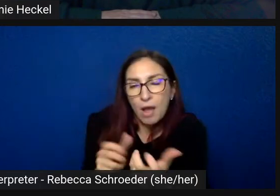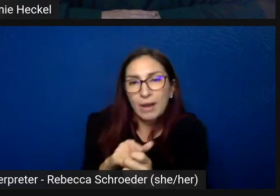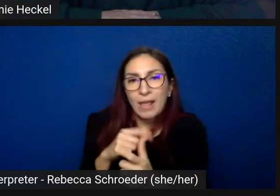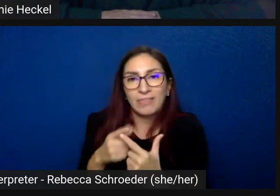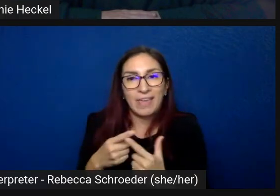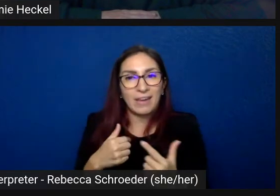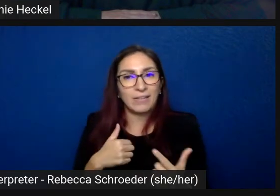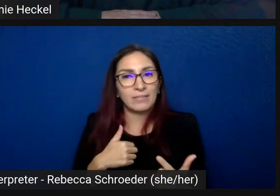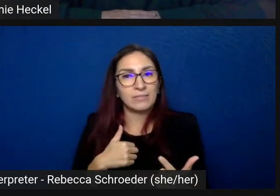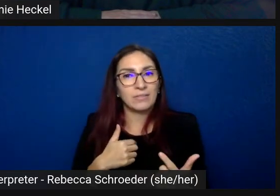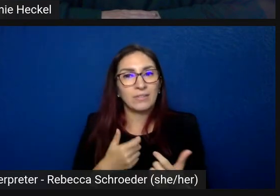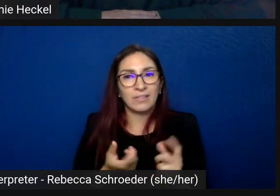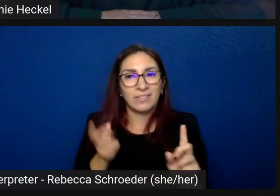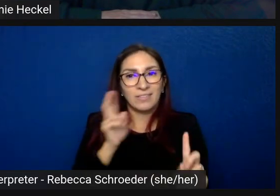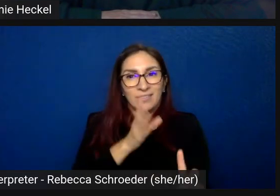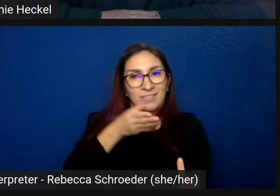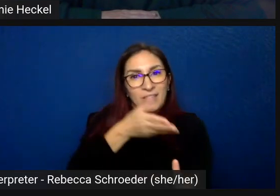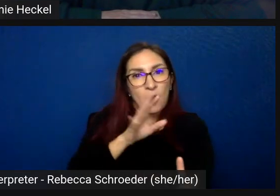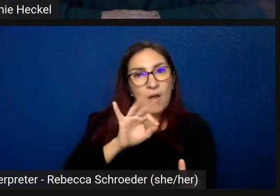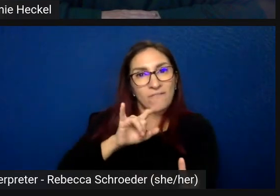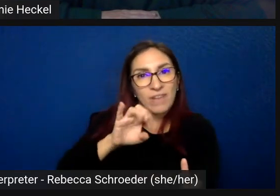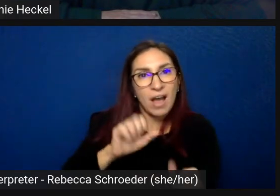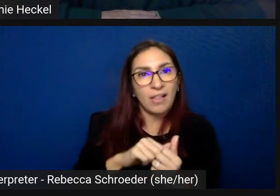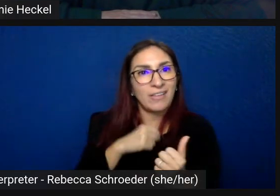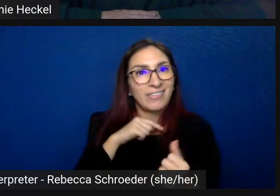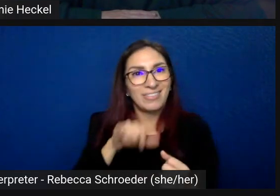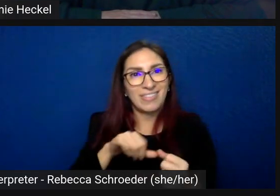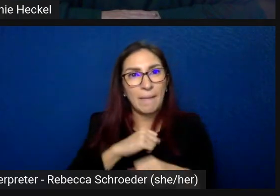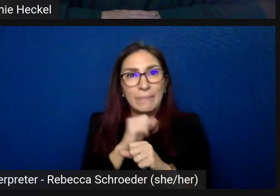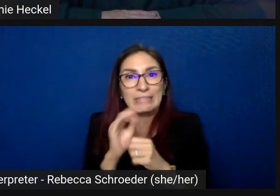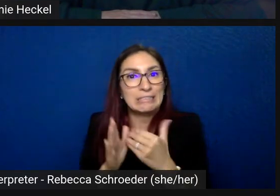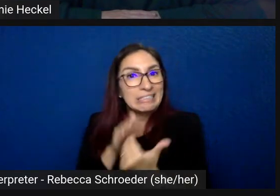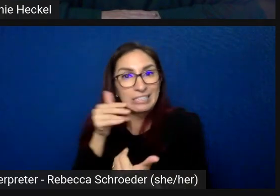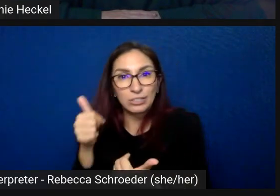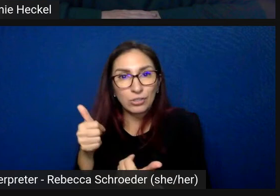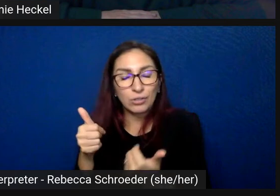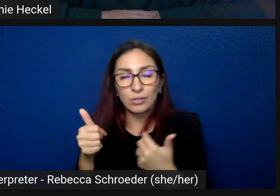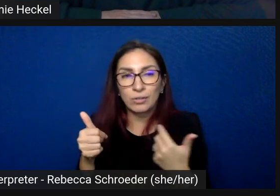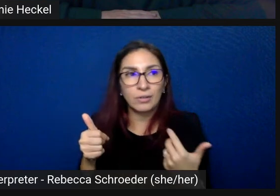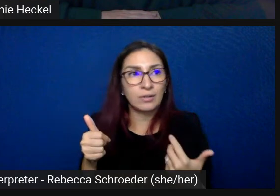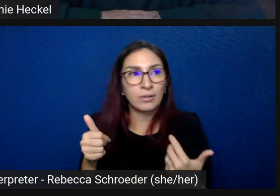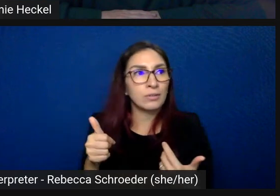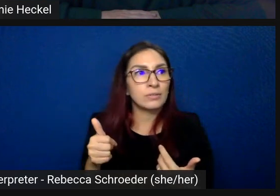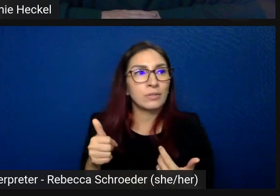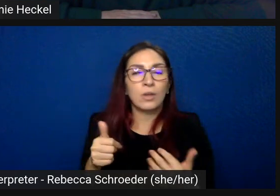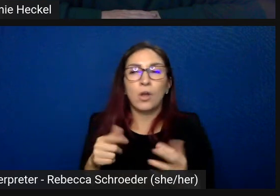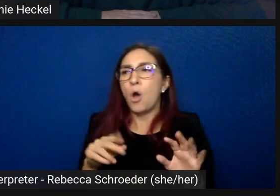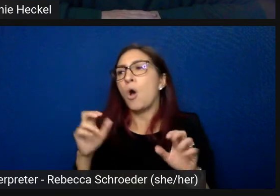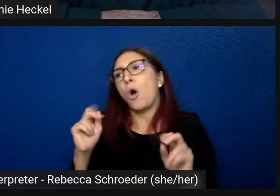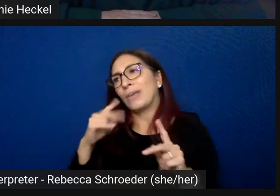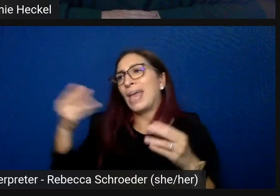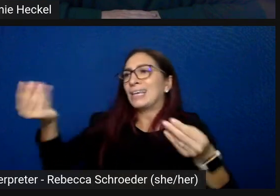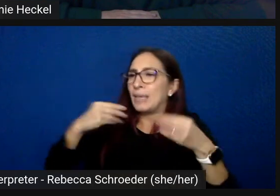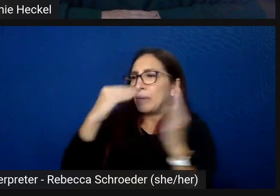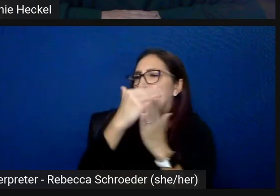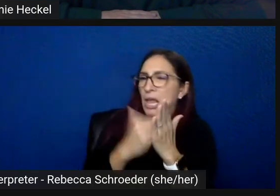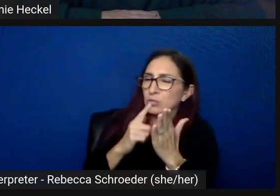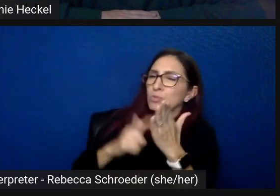and then they can put it the-- that just makes it easier rather than making it like, you got to give me a list of the things that you want on the content page.